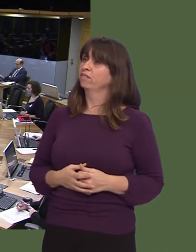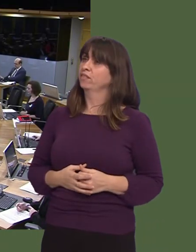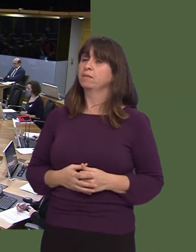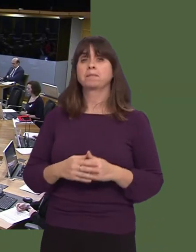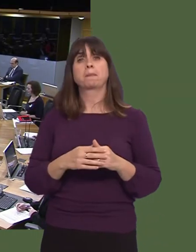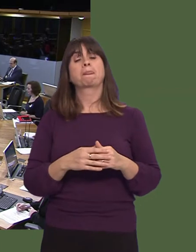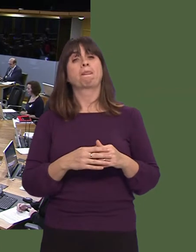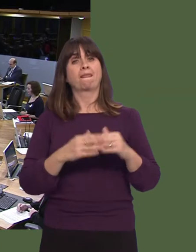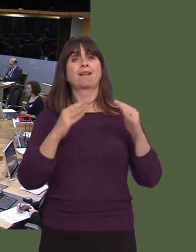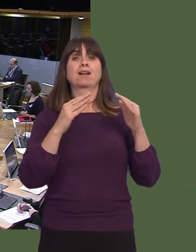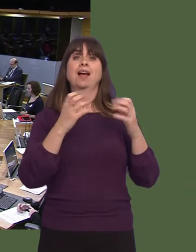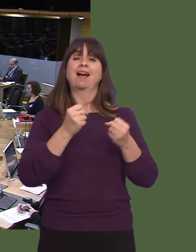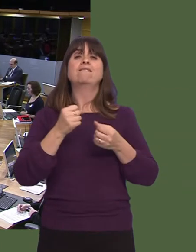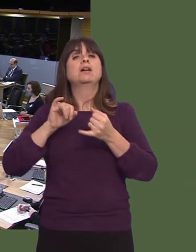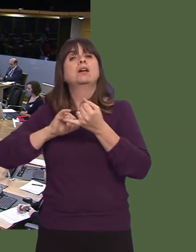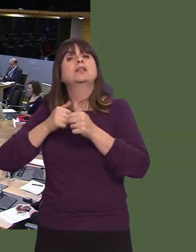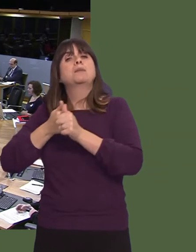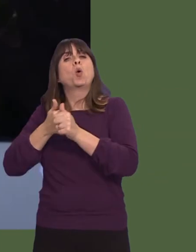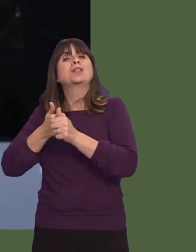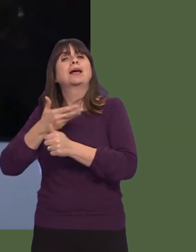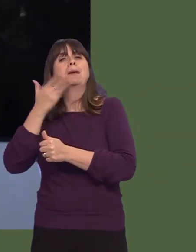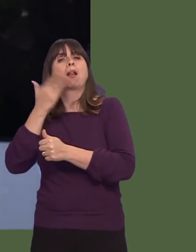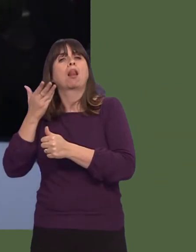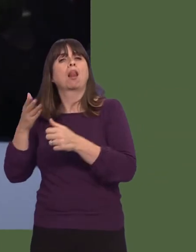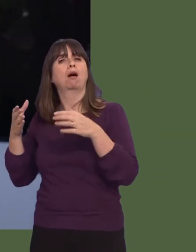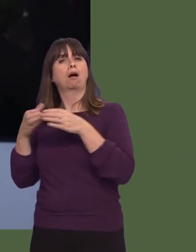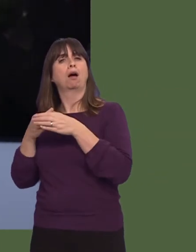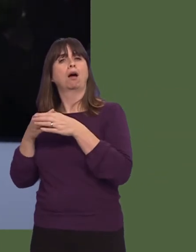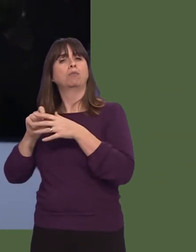support funded through the Supporting People programme and delivered through housing associations